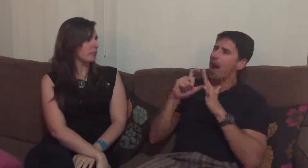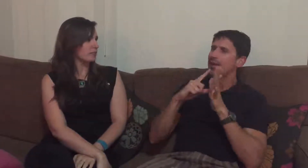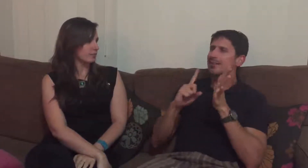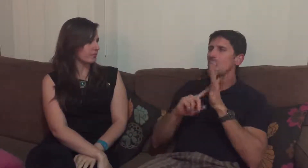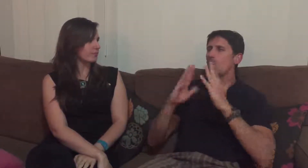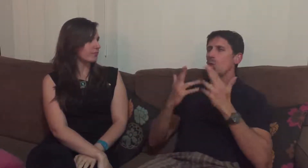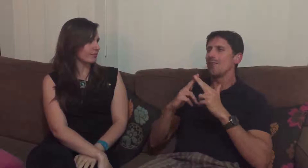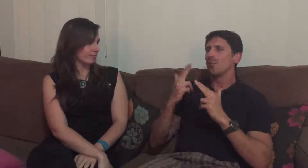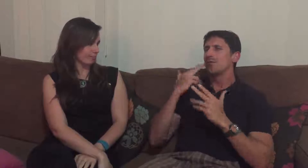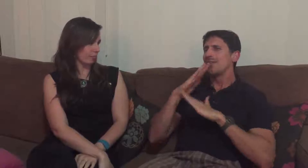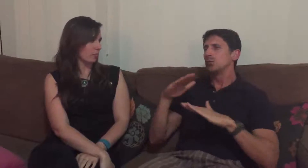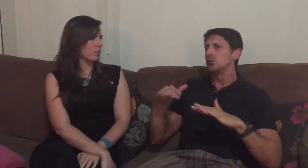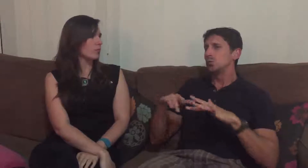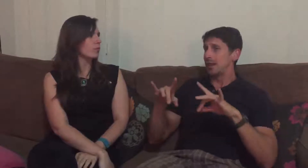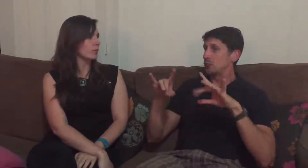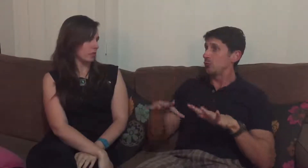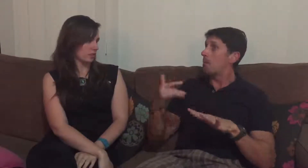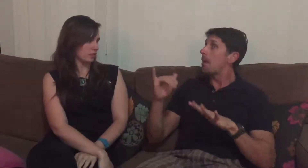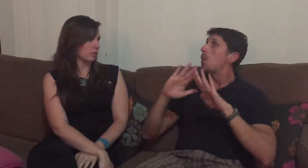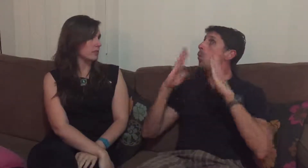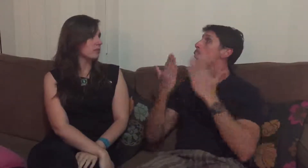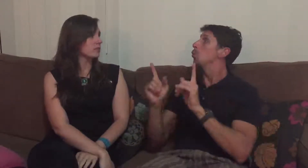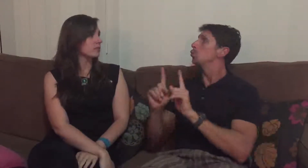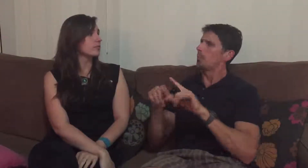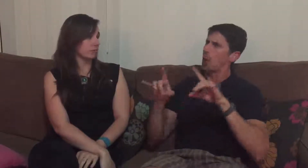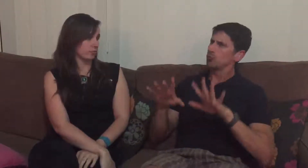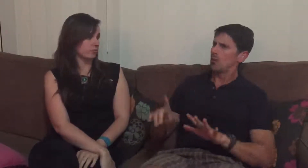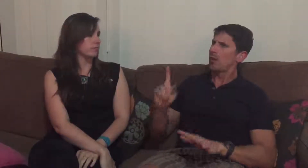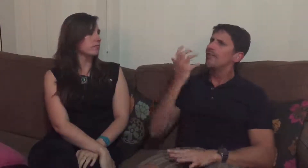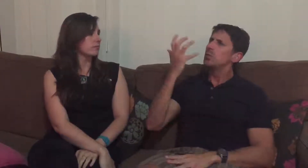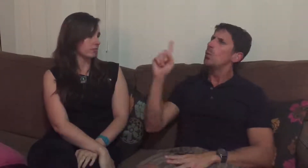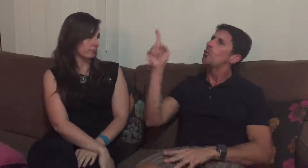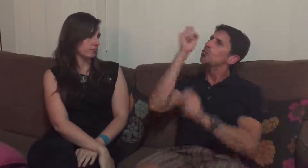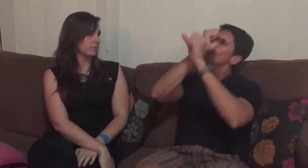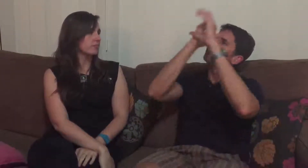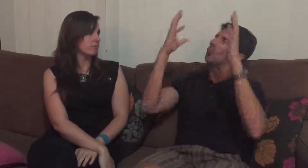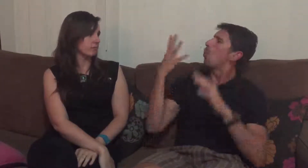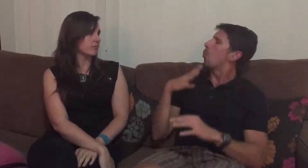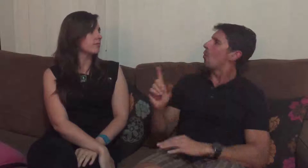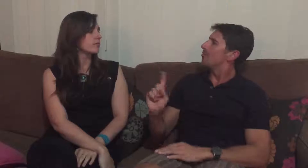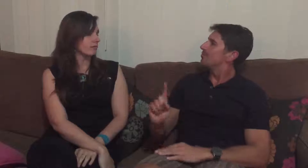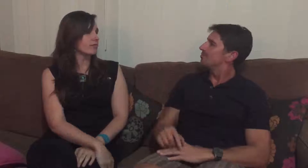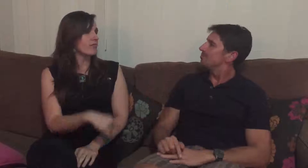What do you envision as the ideal for deaf children, not only in Australia, but all around the world?